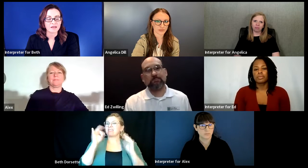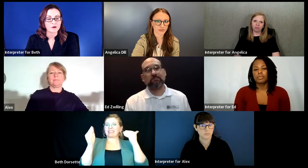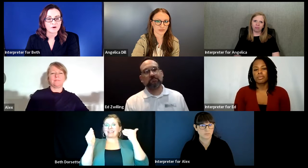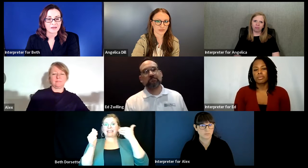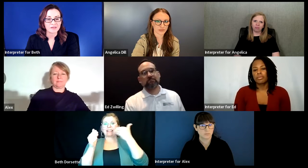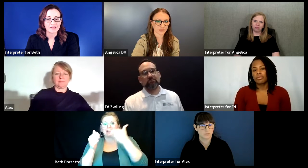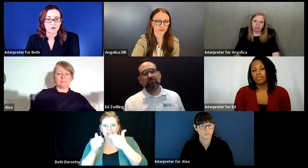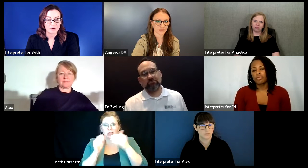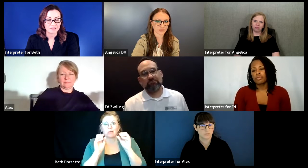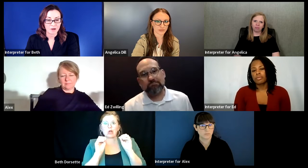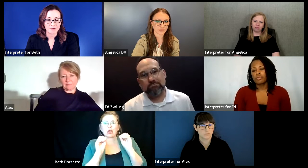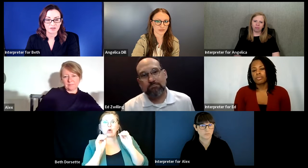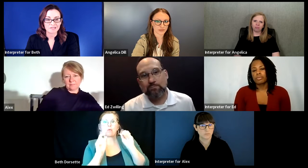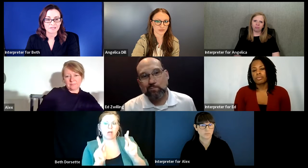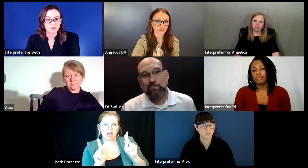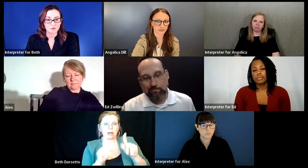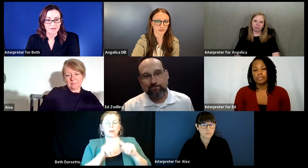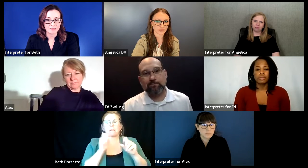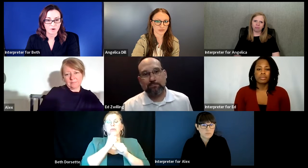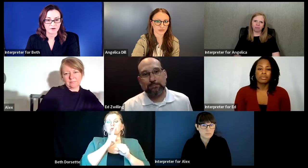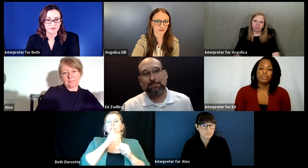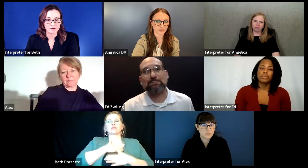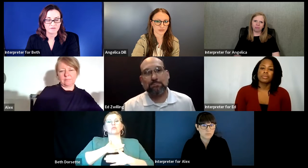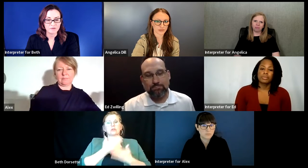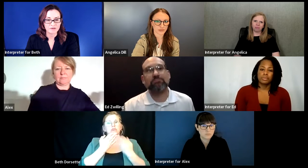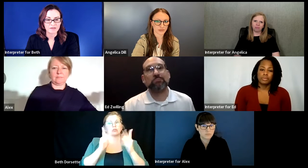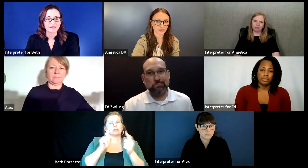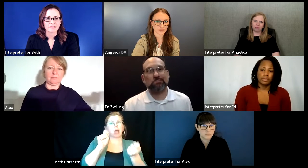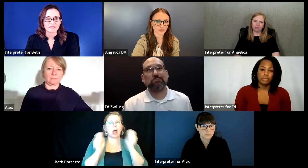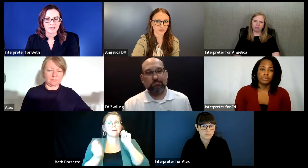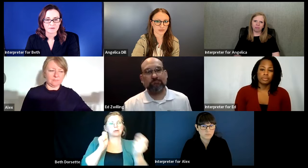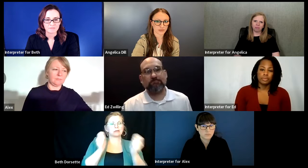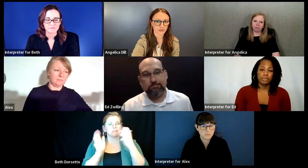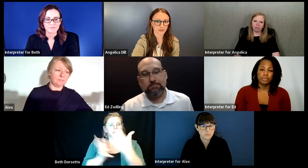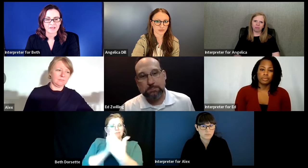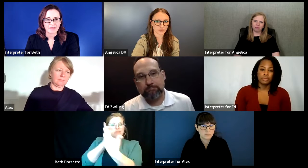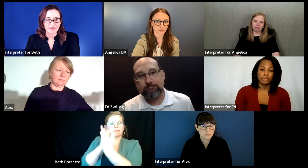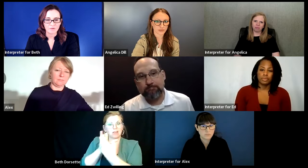recommend that they request accommodations at least two weeks prior to the interview.